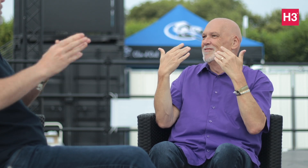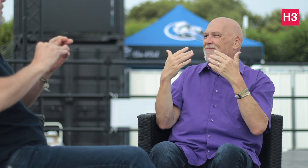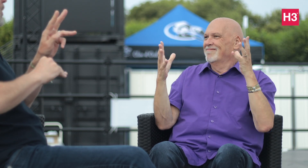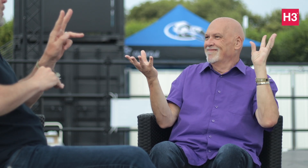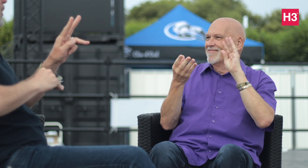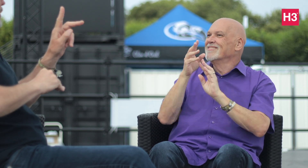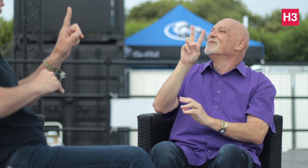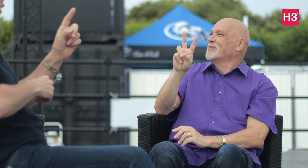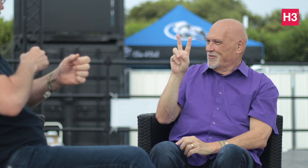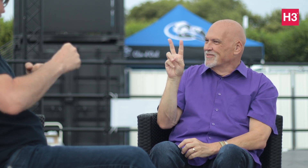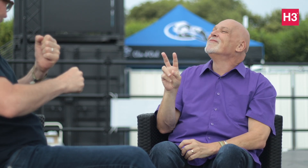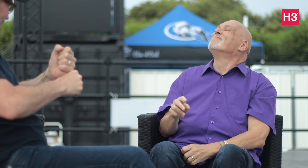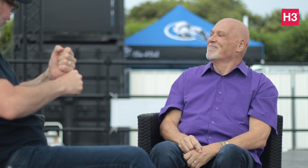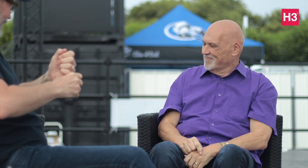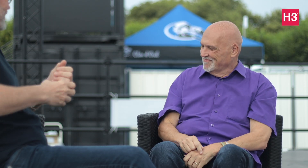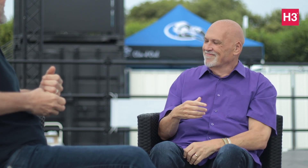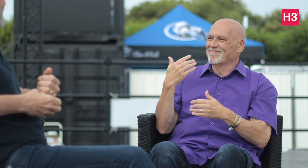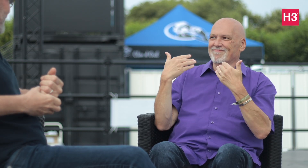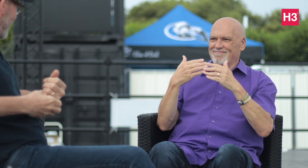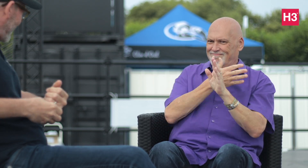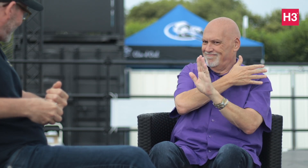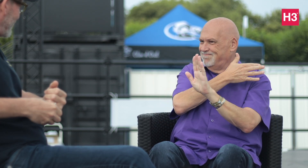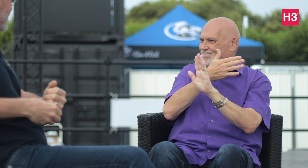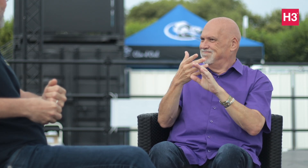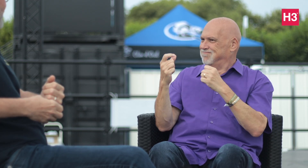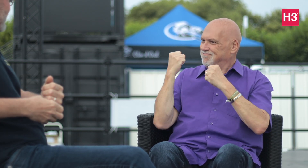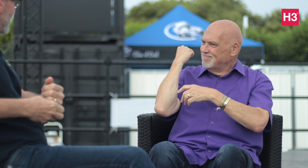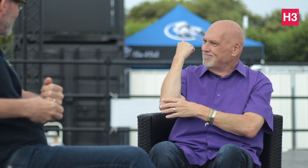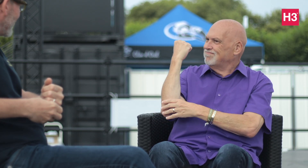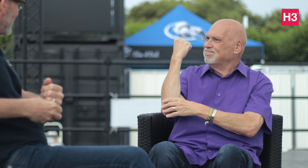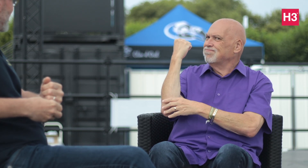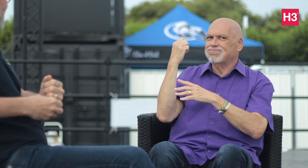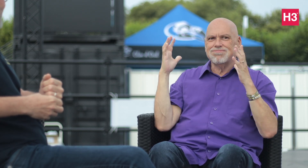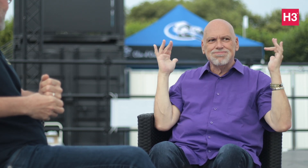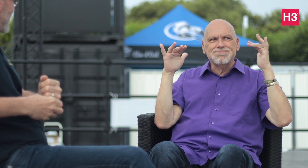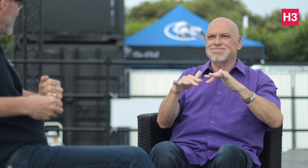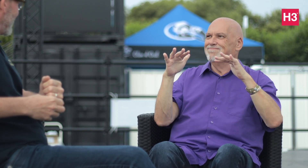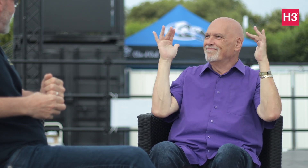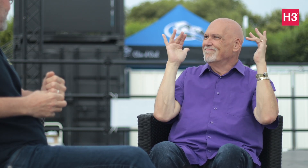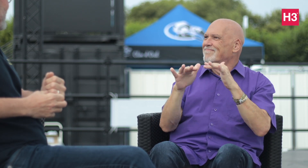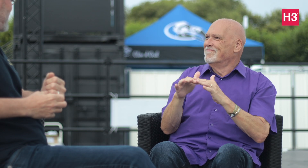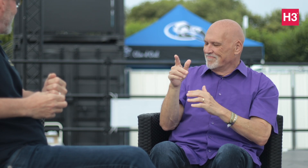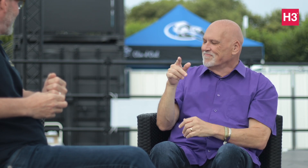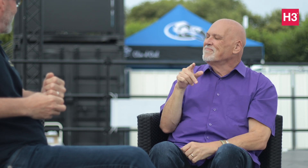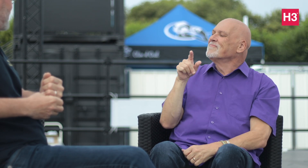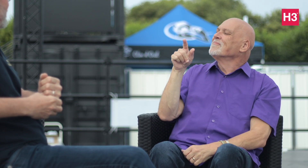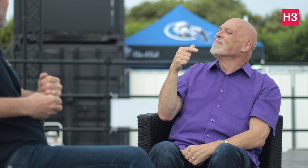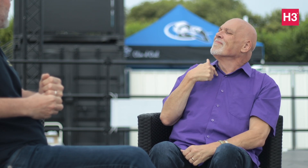[David]: Yes, over the course of 21 years. [Anselmo]: Wow! The festival has been a huge success, attracting so many people!